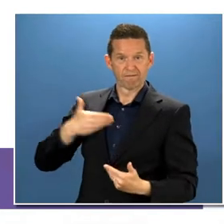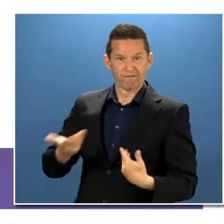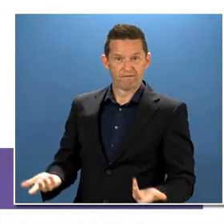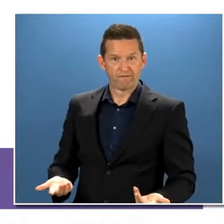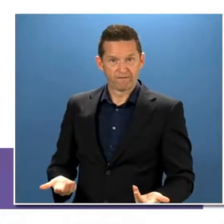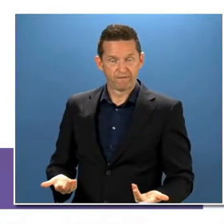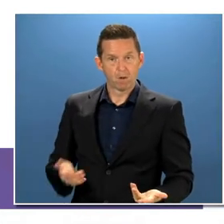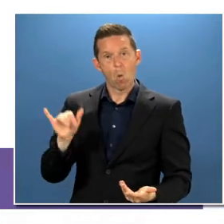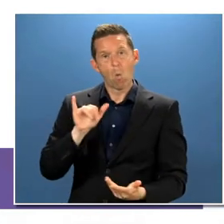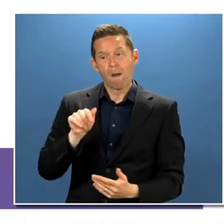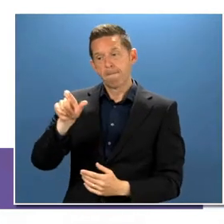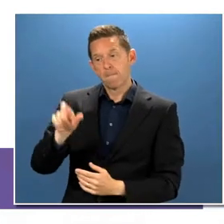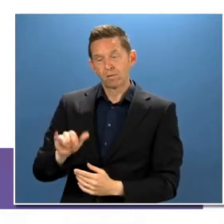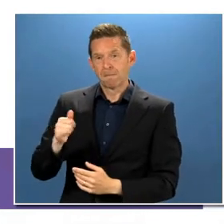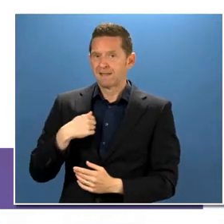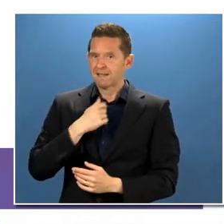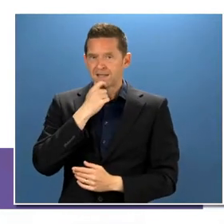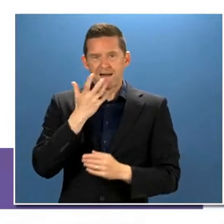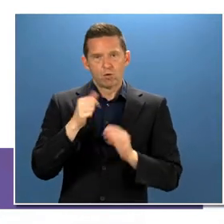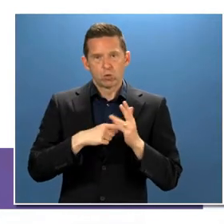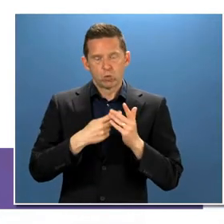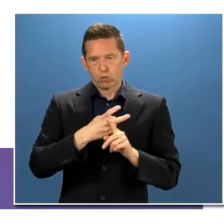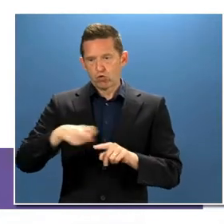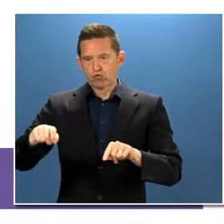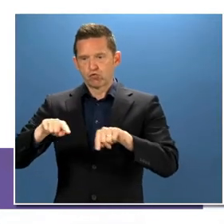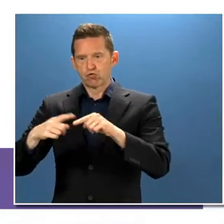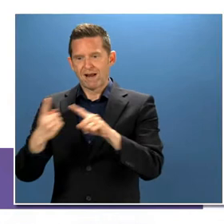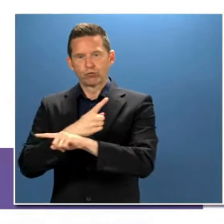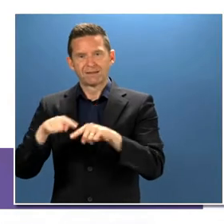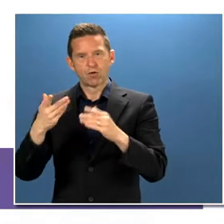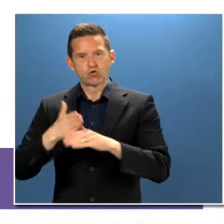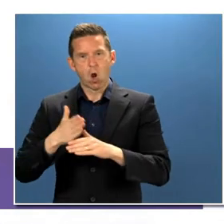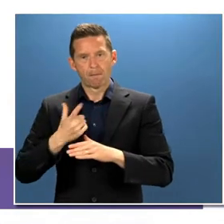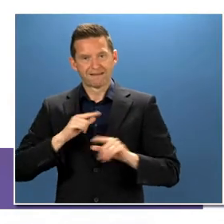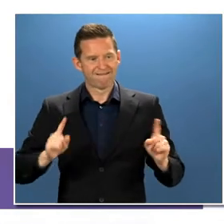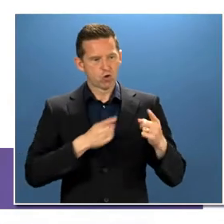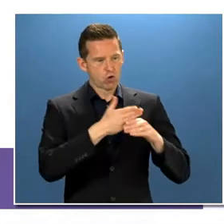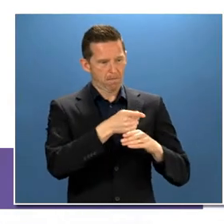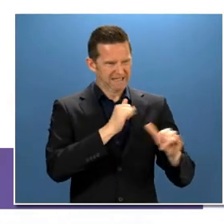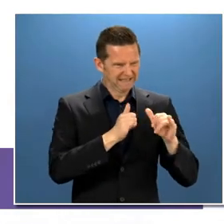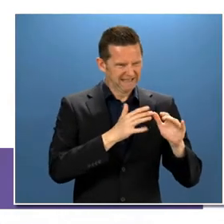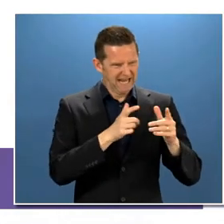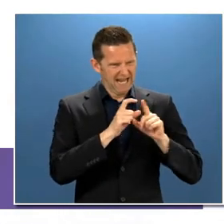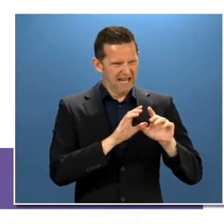they have some concerns that it was so difficult to get the first job, they are less likely to complain because they may just take